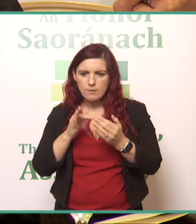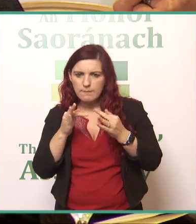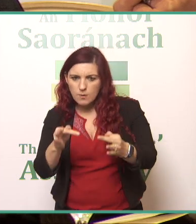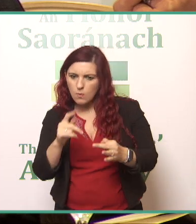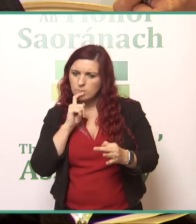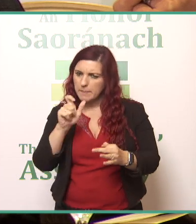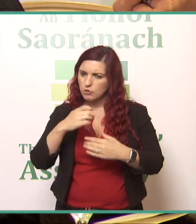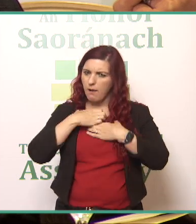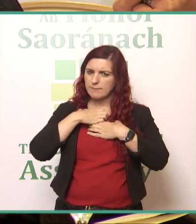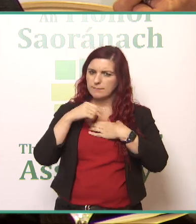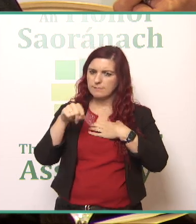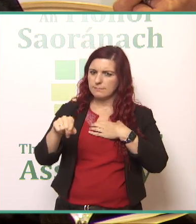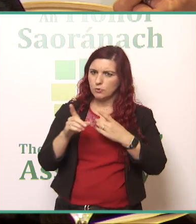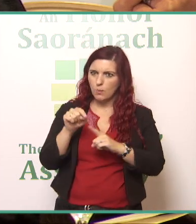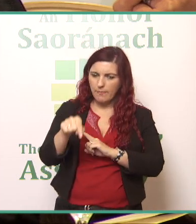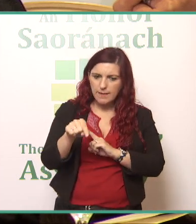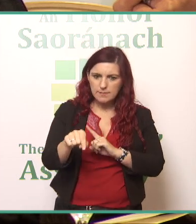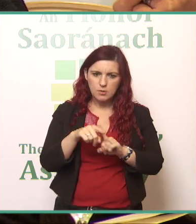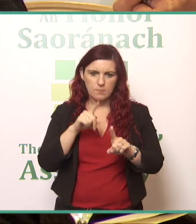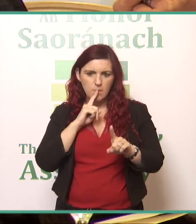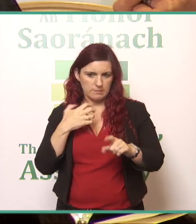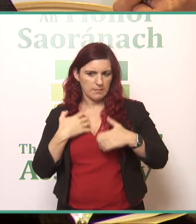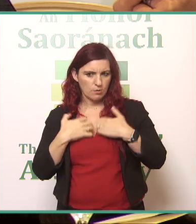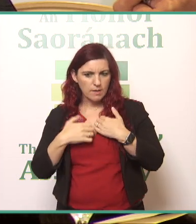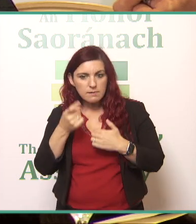a way that they're doing that but it'd be interesting to see what the environmental